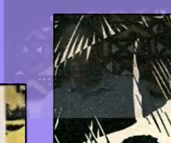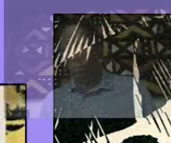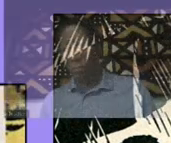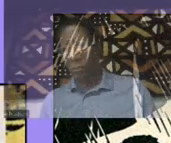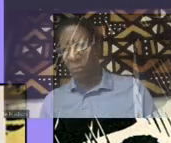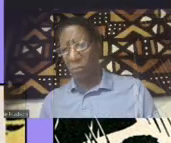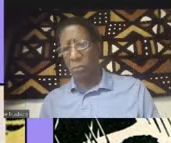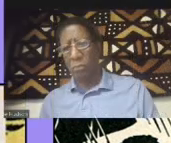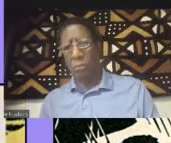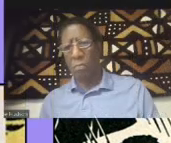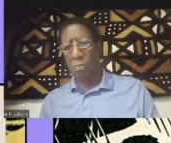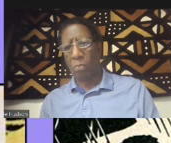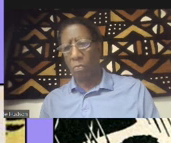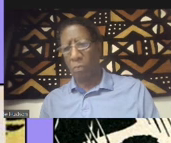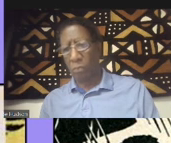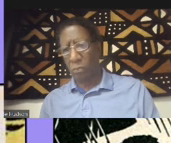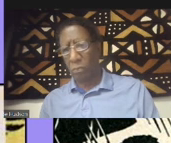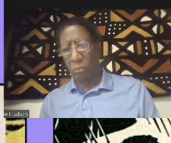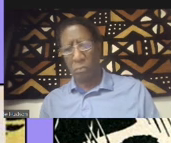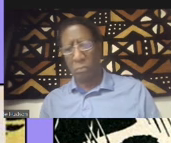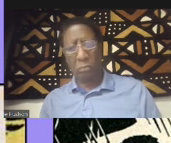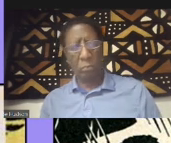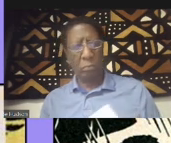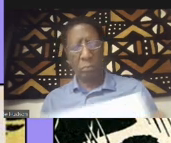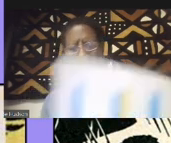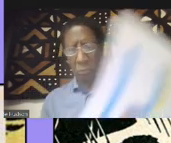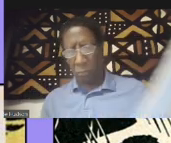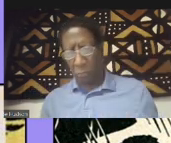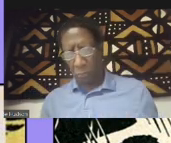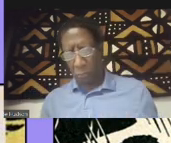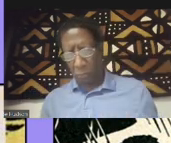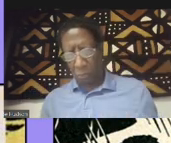illustrated by E. Simms Campbell, and this is one of the